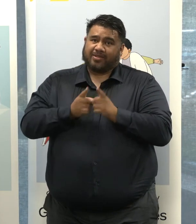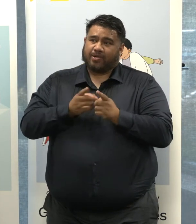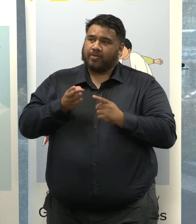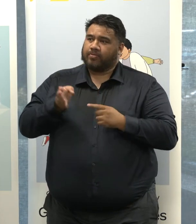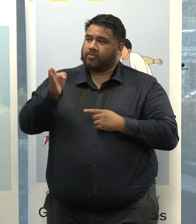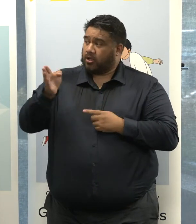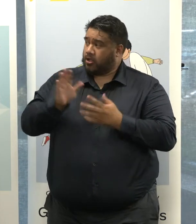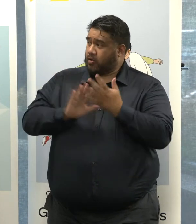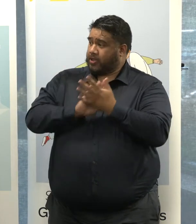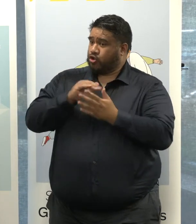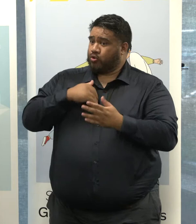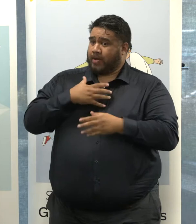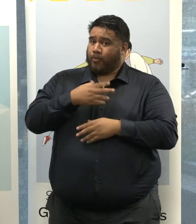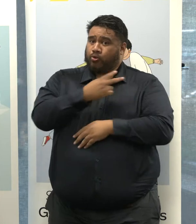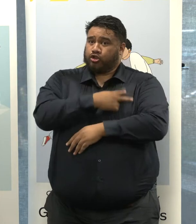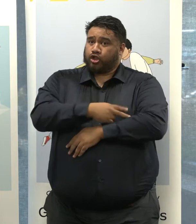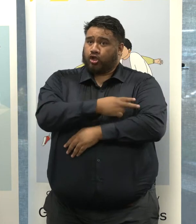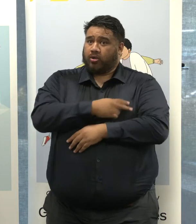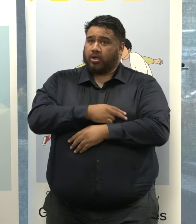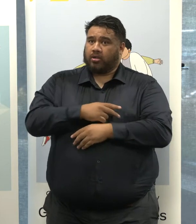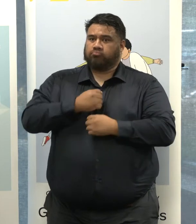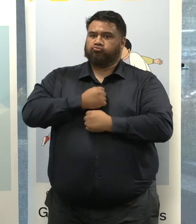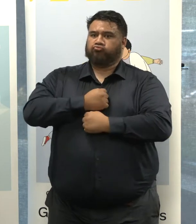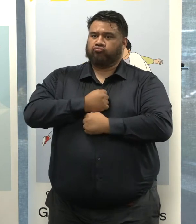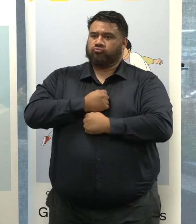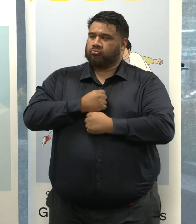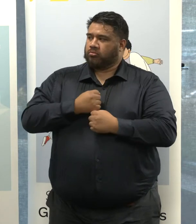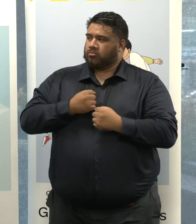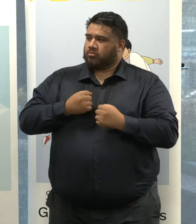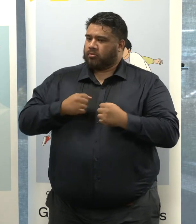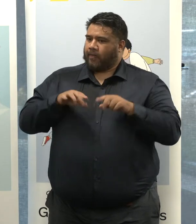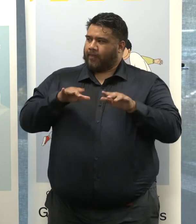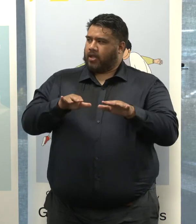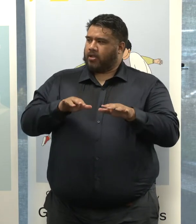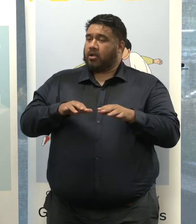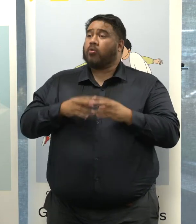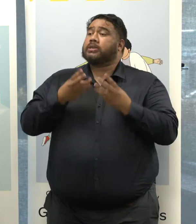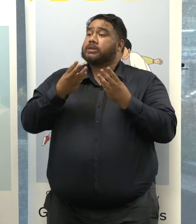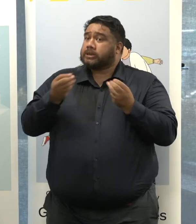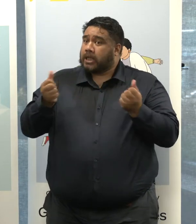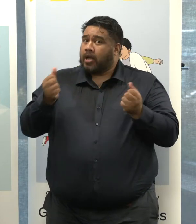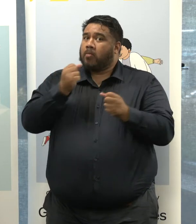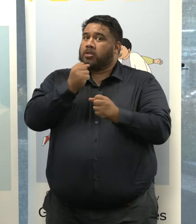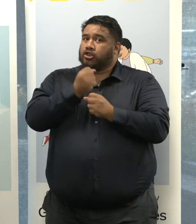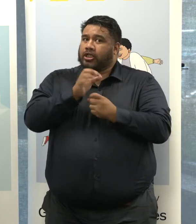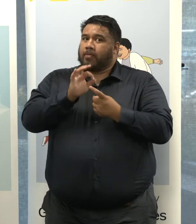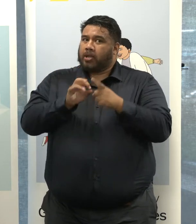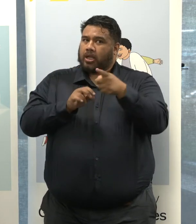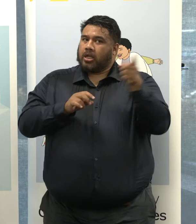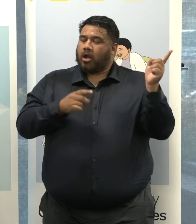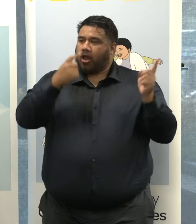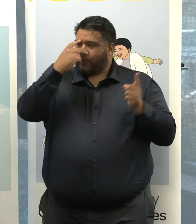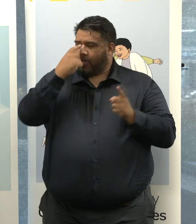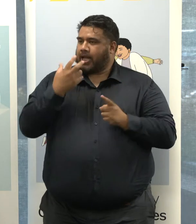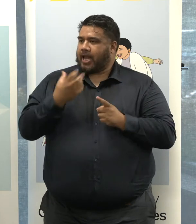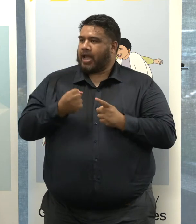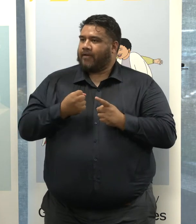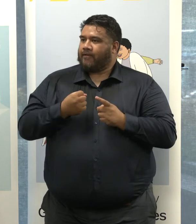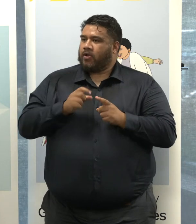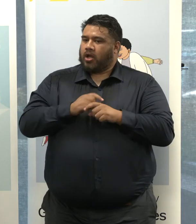barriers which makes it hard for patients. On that, our places essentially needing more